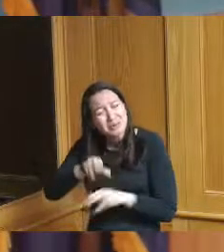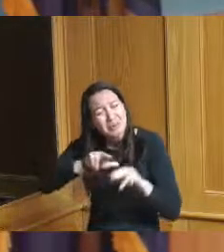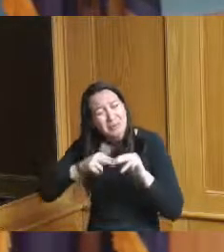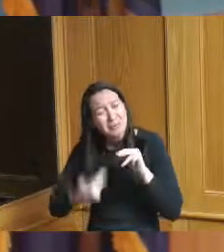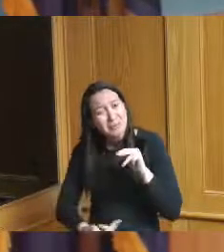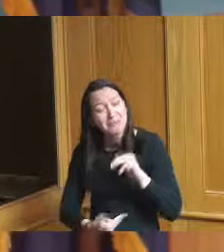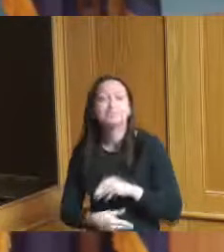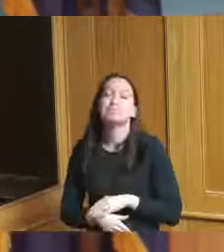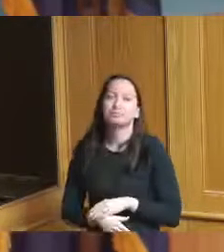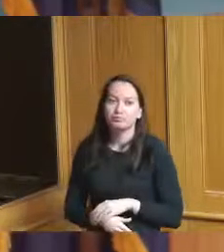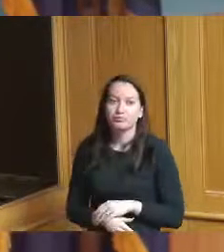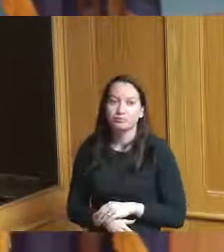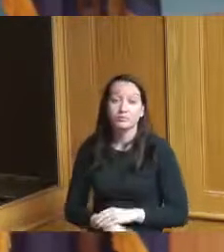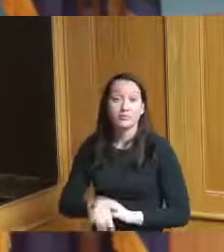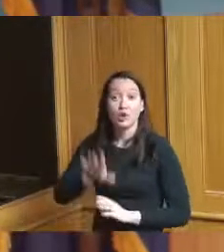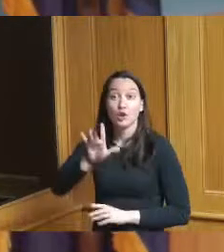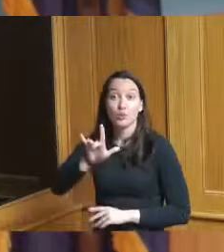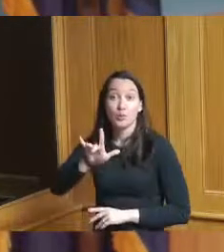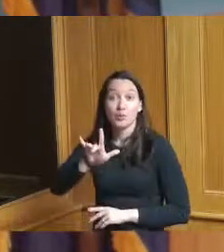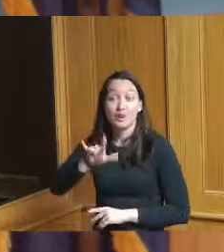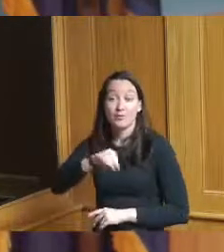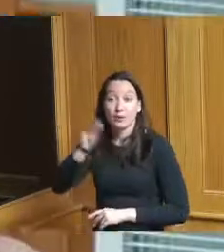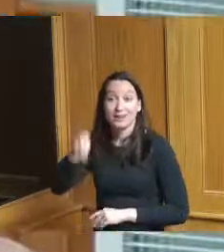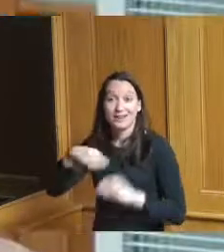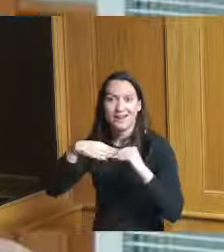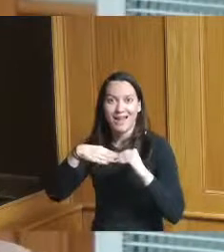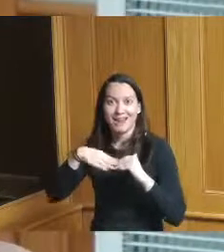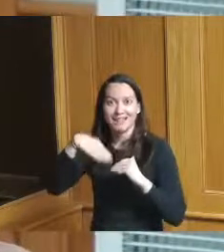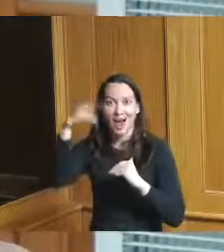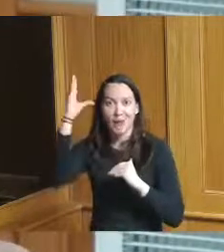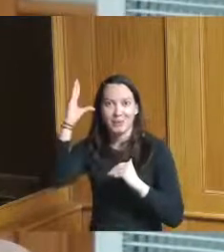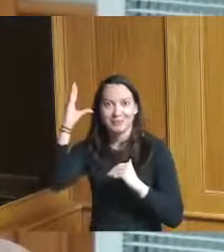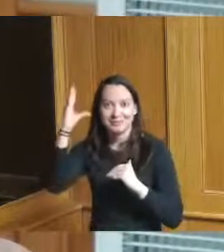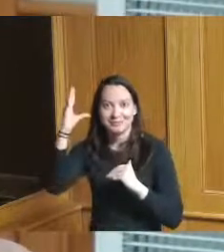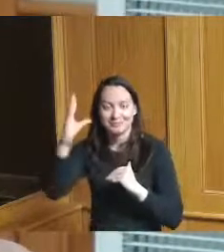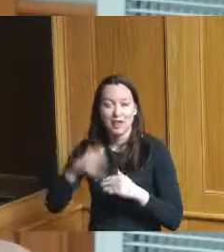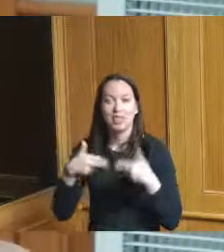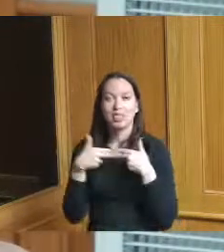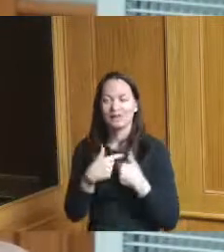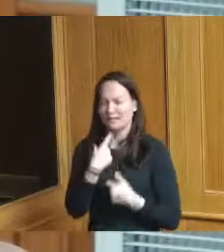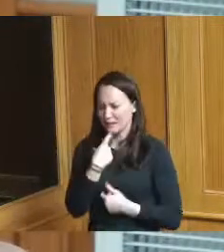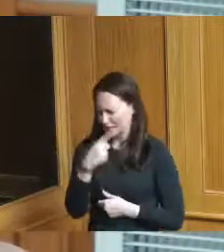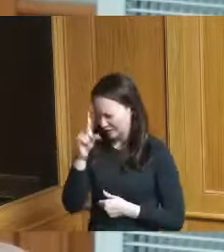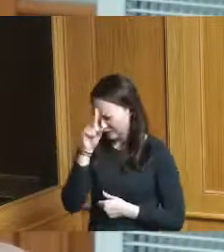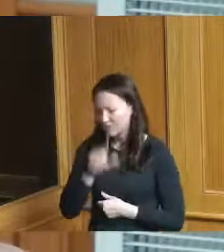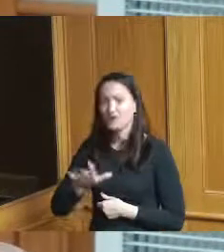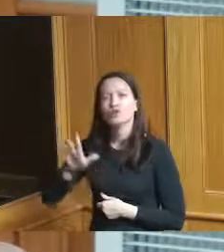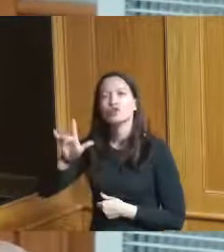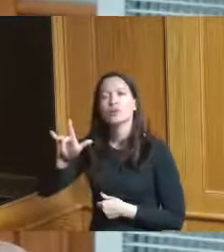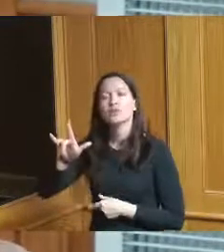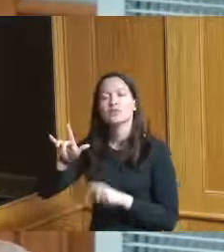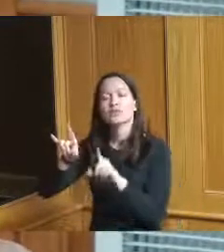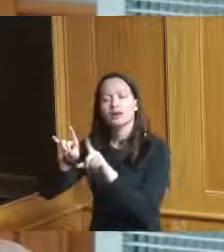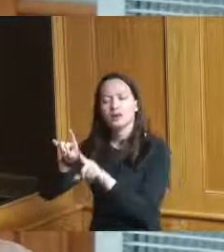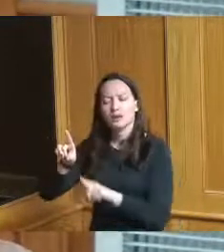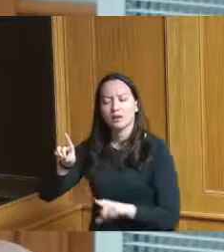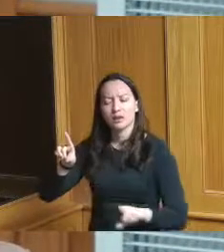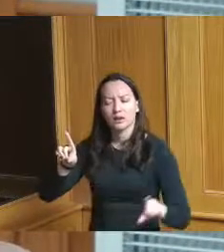well it's 25 percent plus so it's so that slide says something like 25 and then 25 to